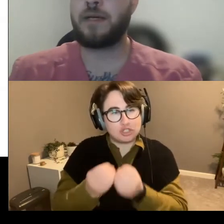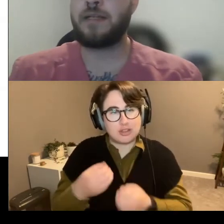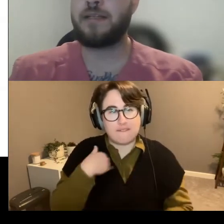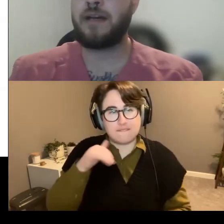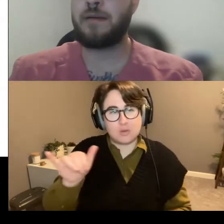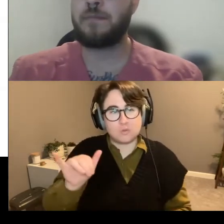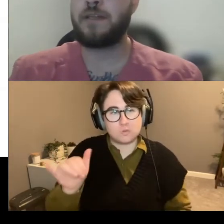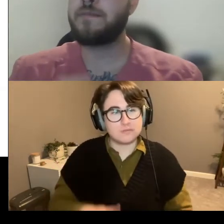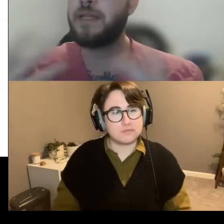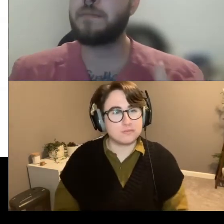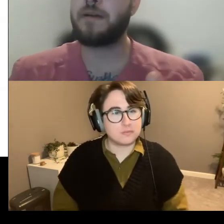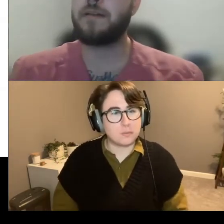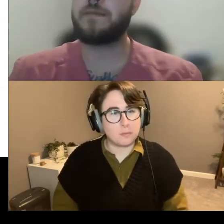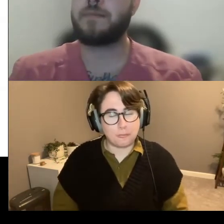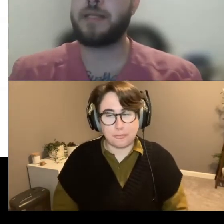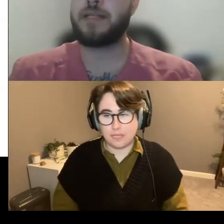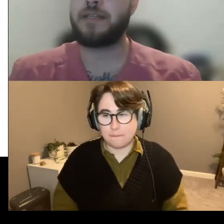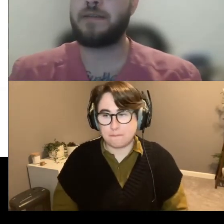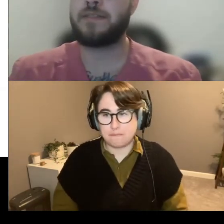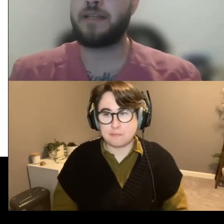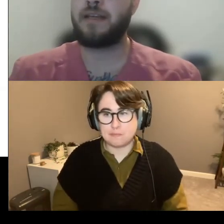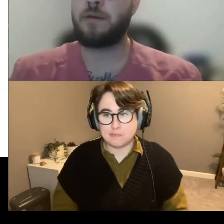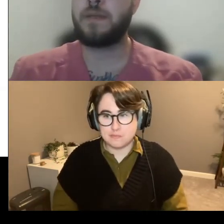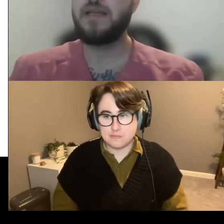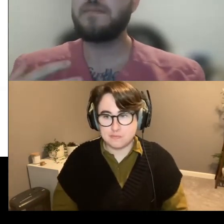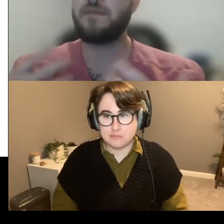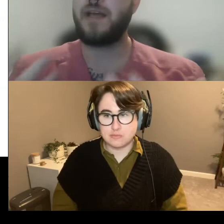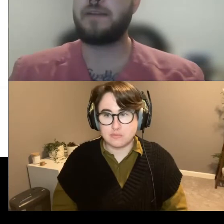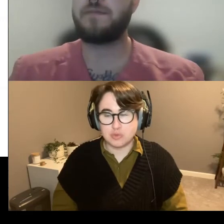But we've been a part of some initiatives to help provide